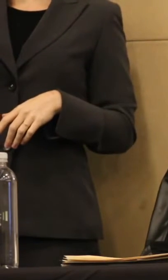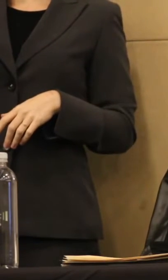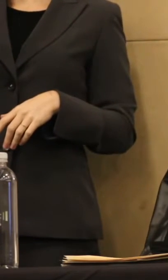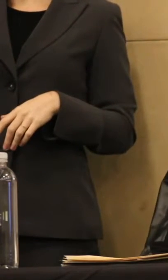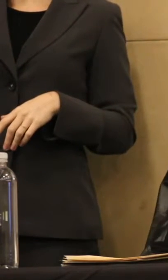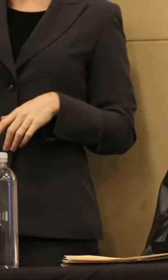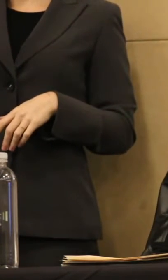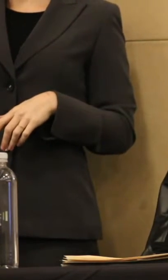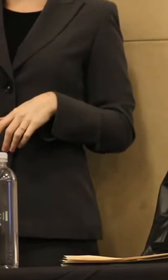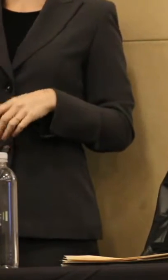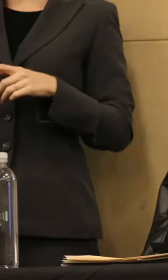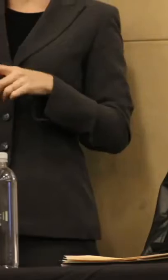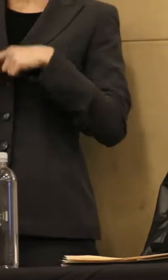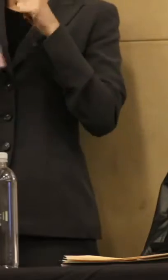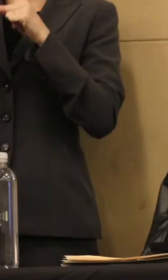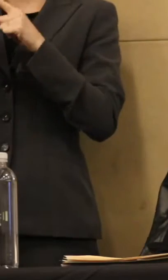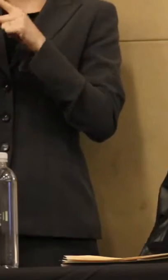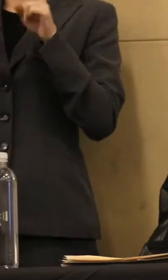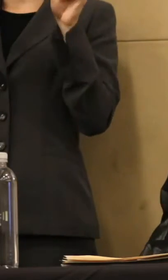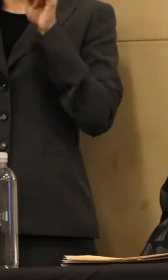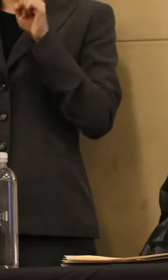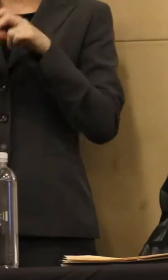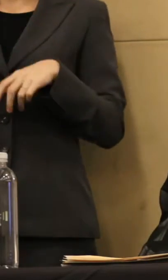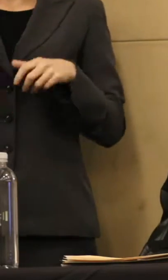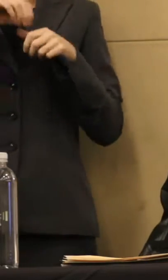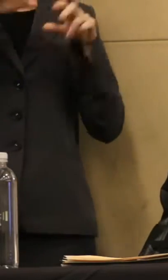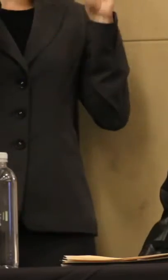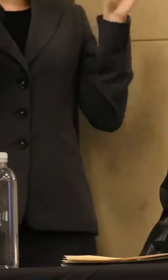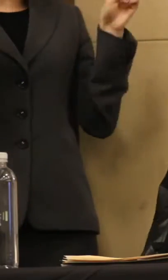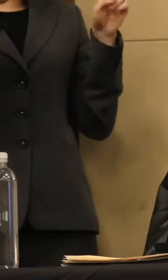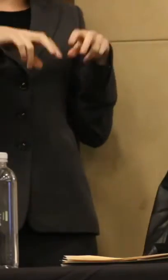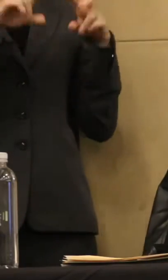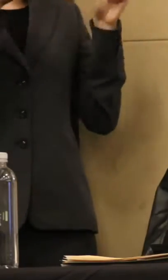theory and practice are the same and practice they are not.